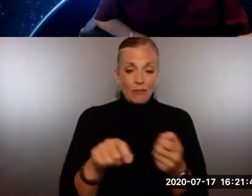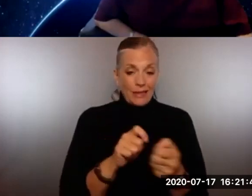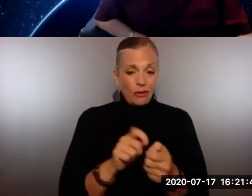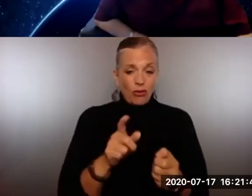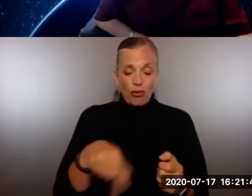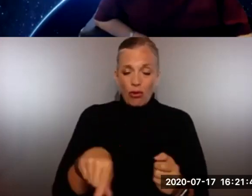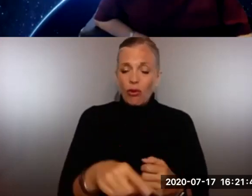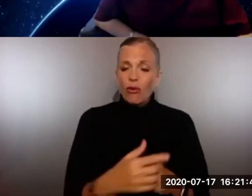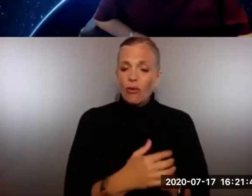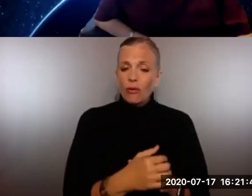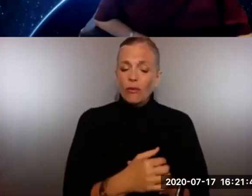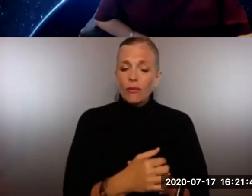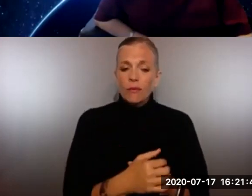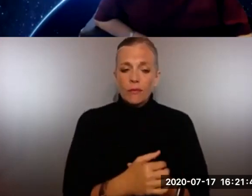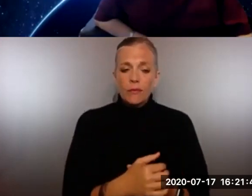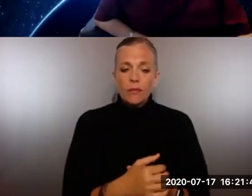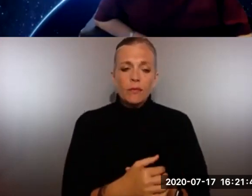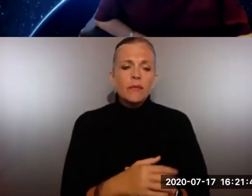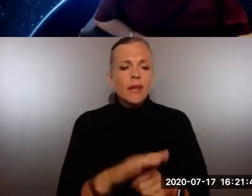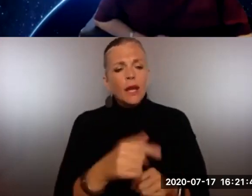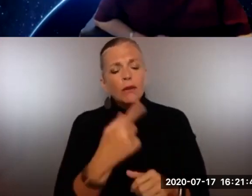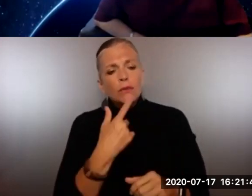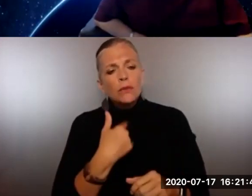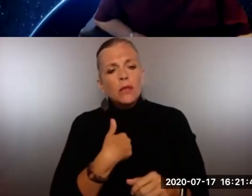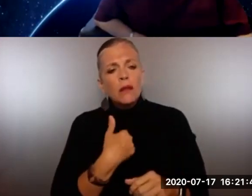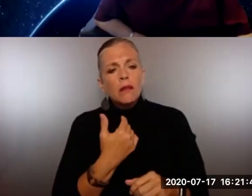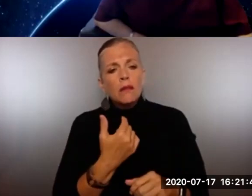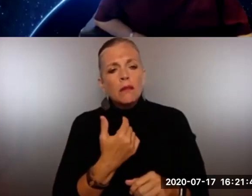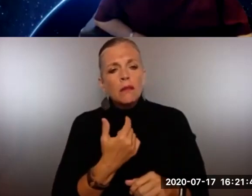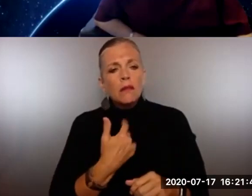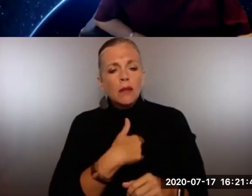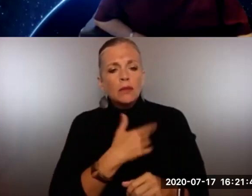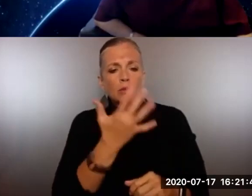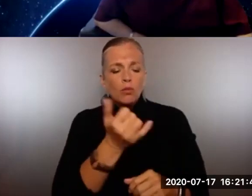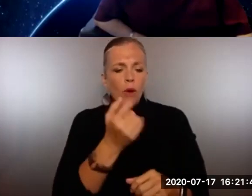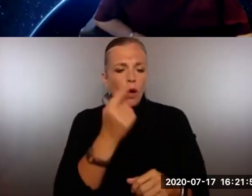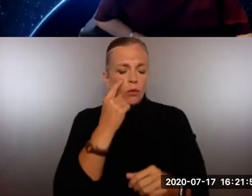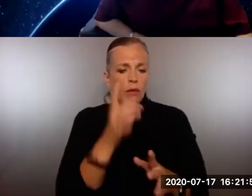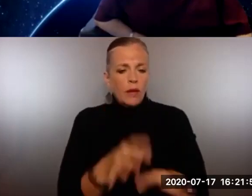Can you tell us why you made it and why it was important for you to do so?